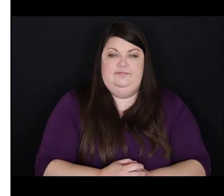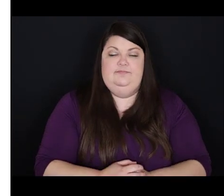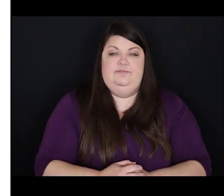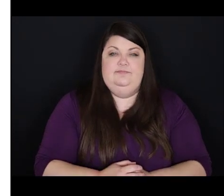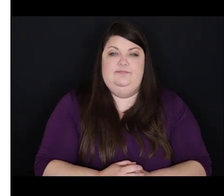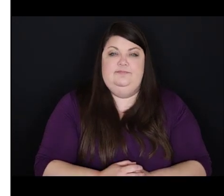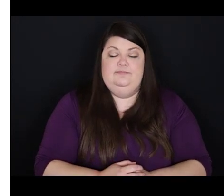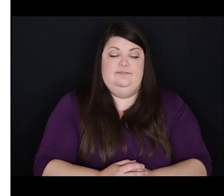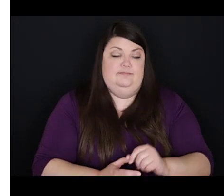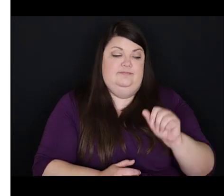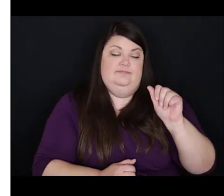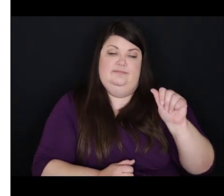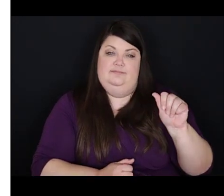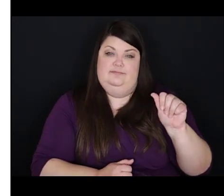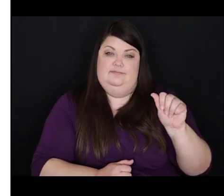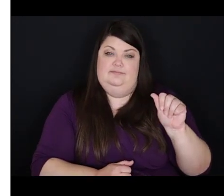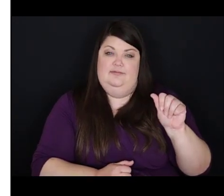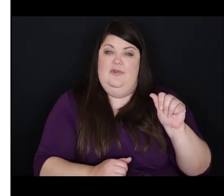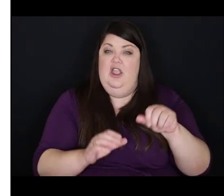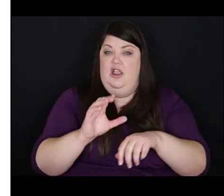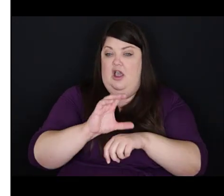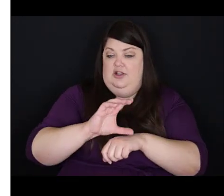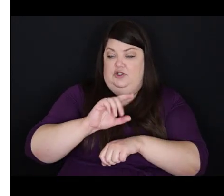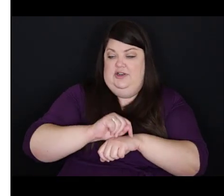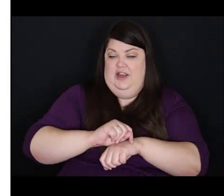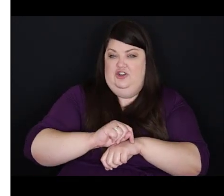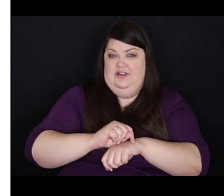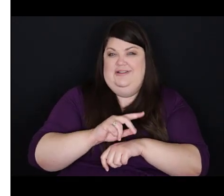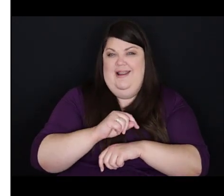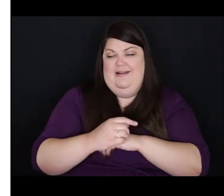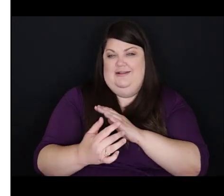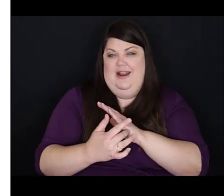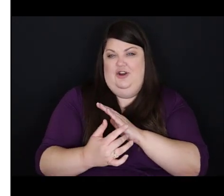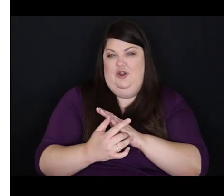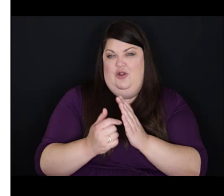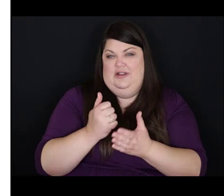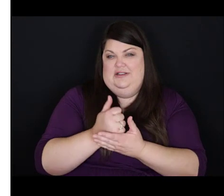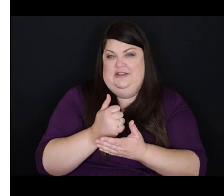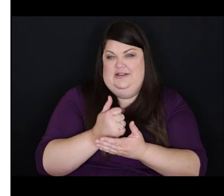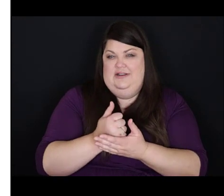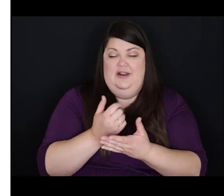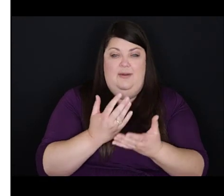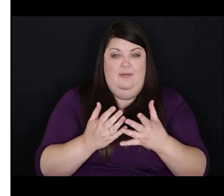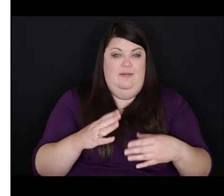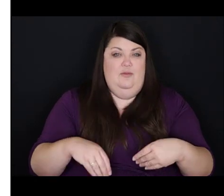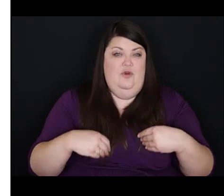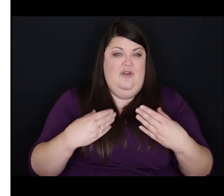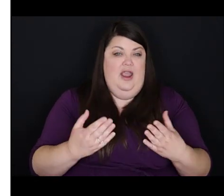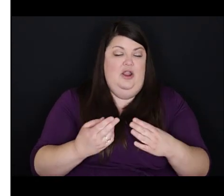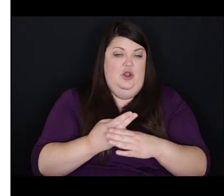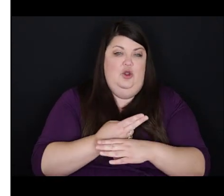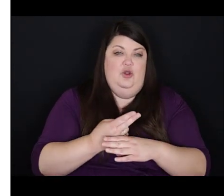(A) Consultation and technical assistance, which may be provided using alternative